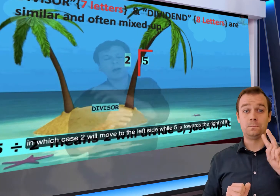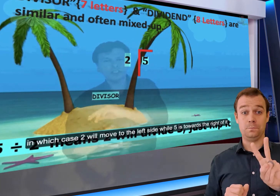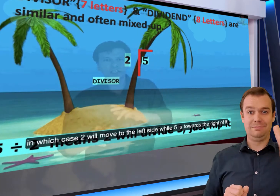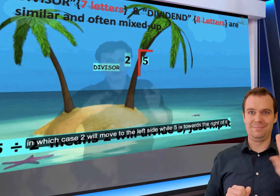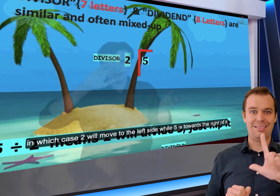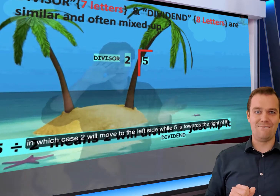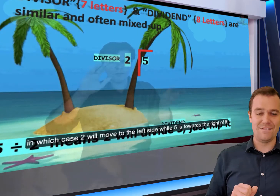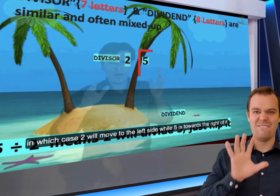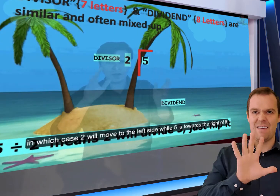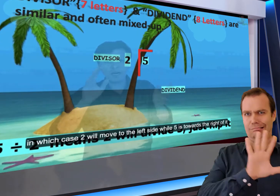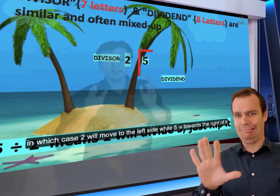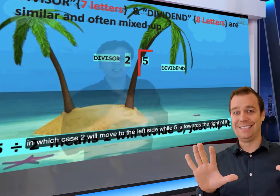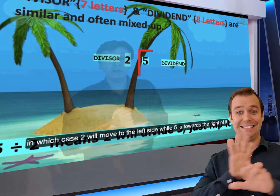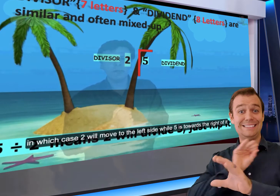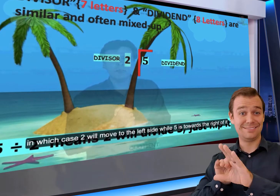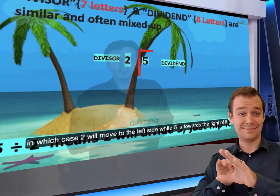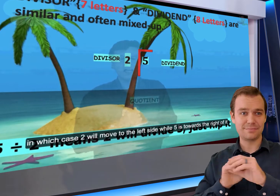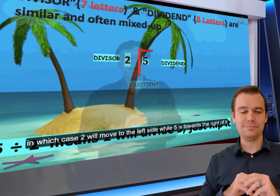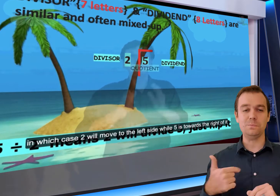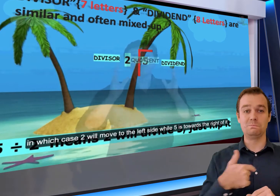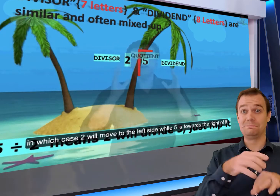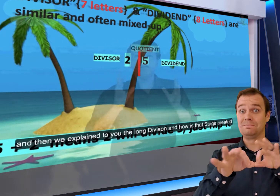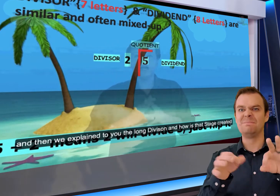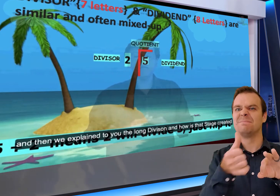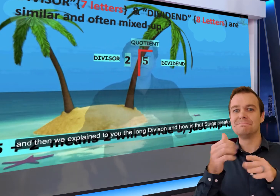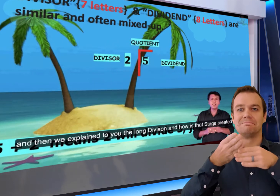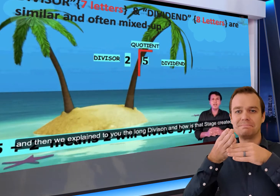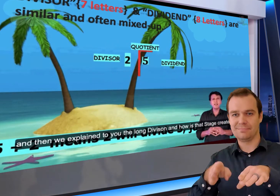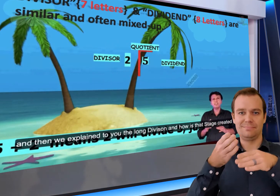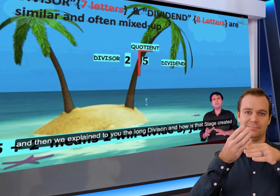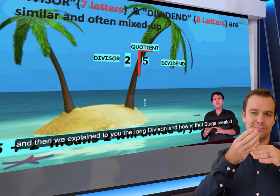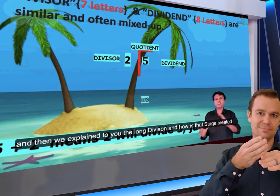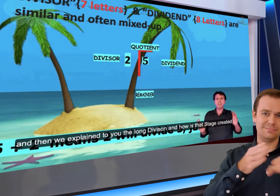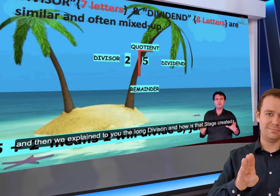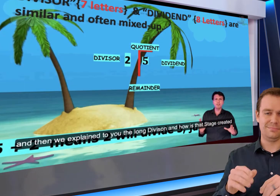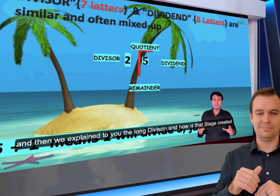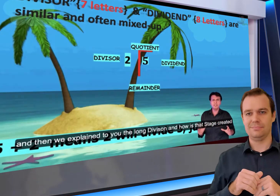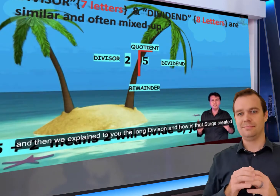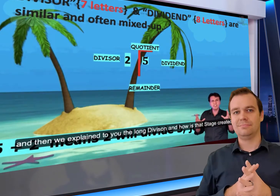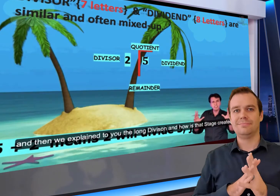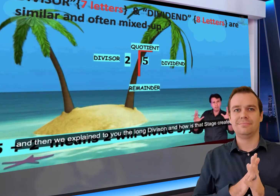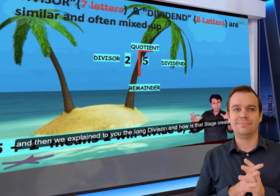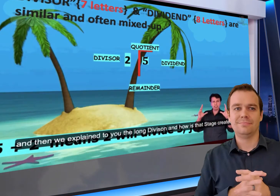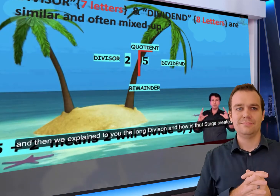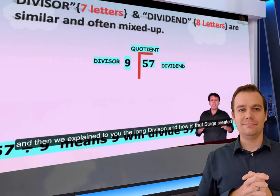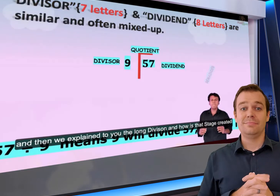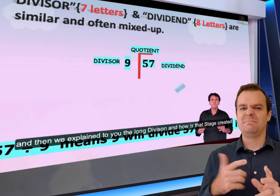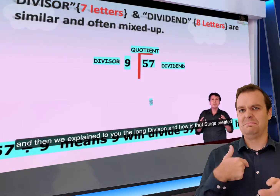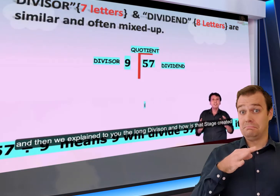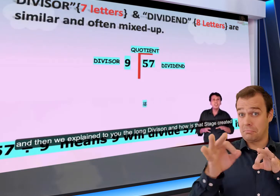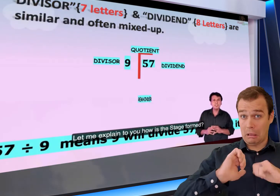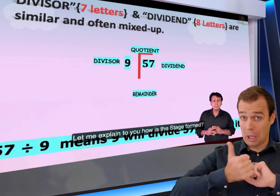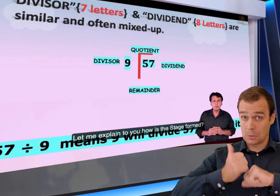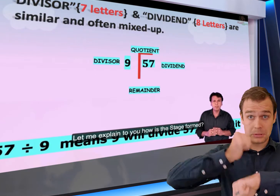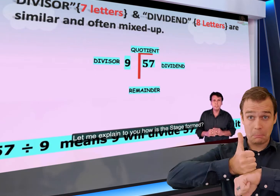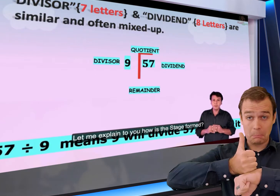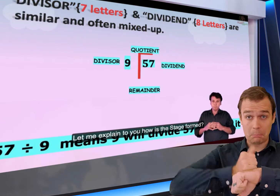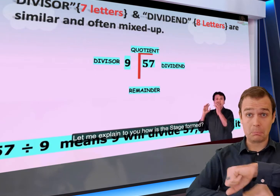in which case 2 will move to the left side while 5 is towards the right of it and then we explained to you the long Divison and how is that Stage created